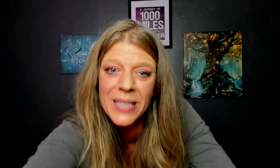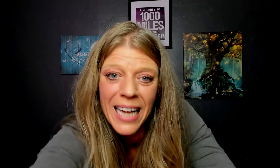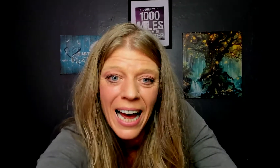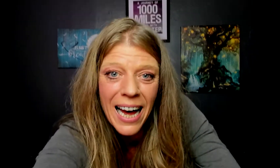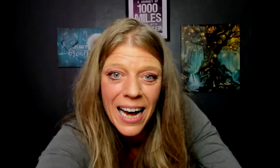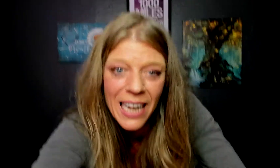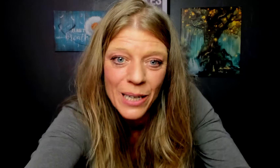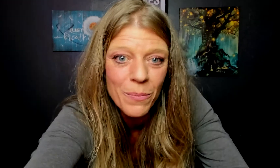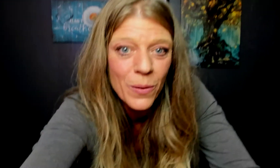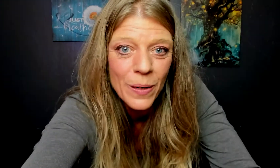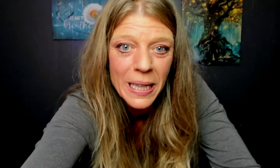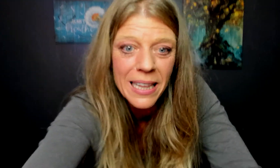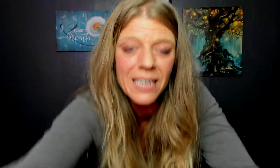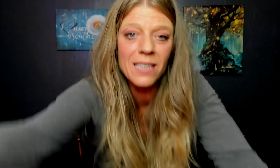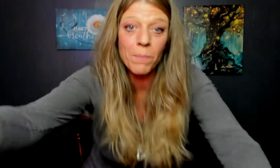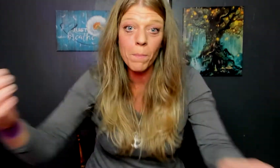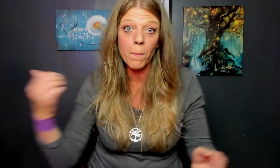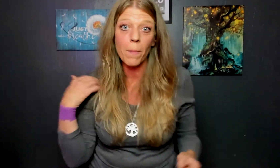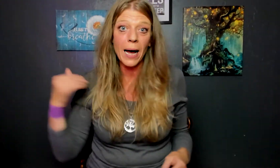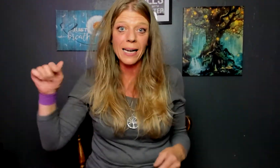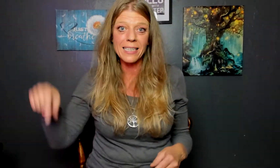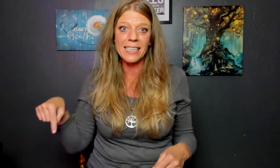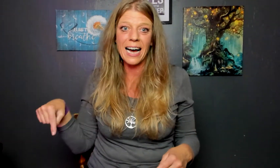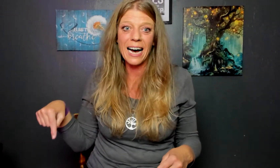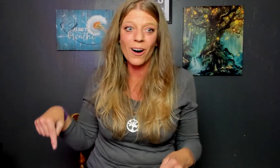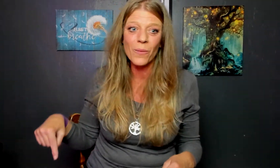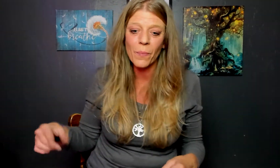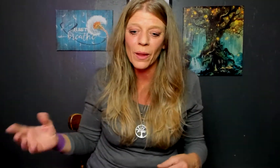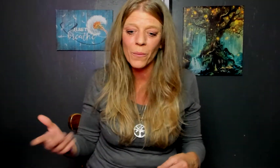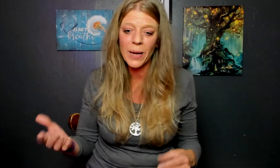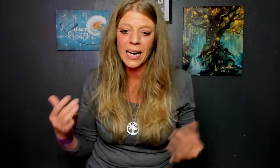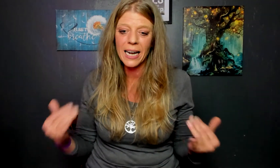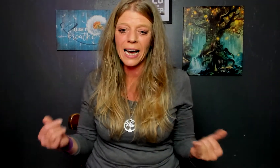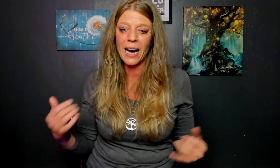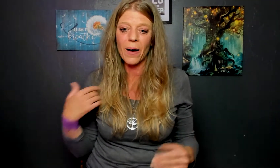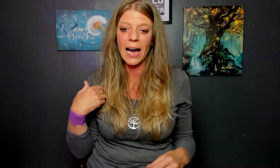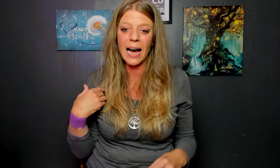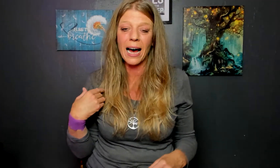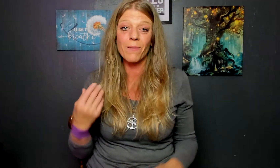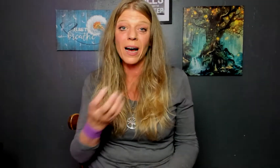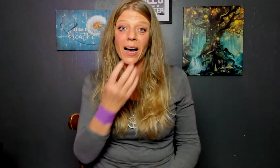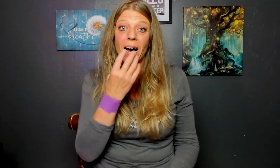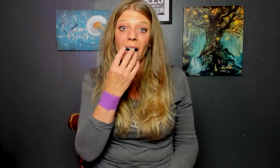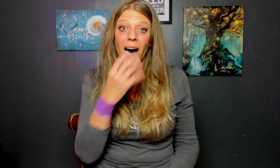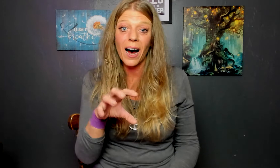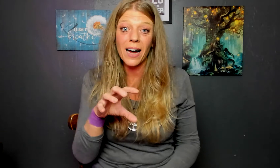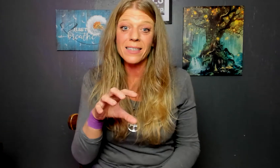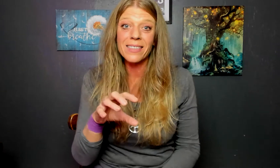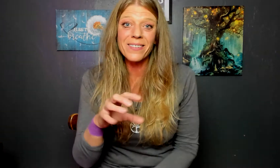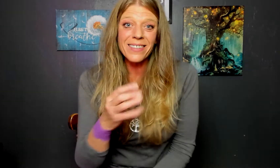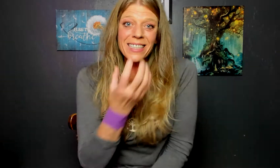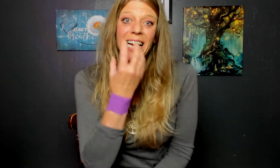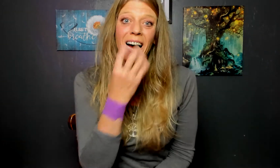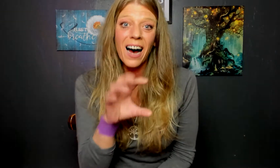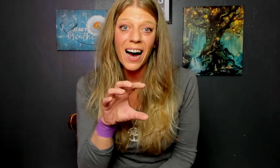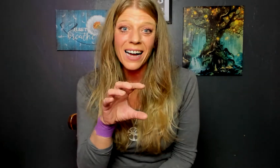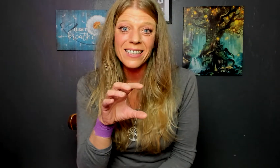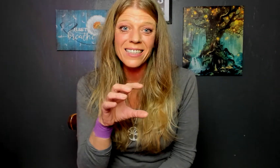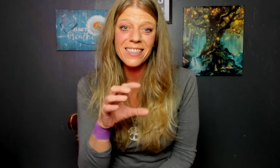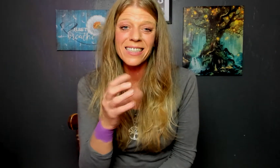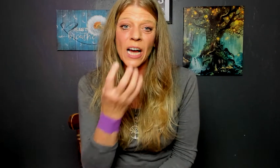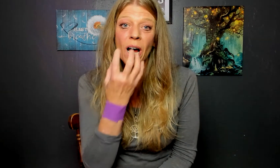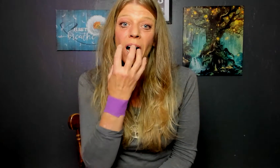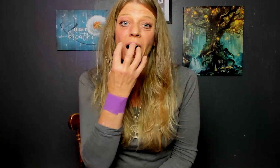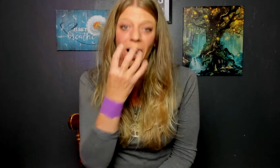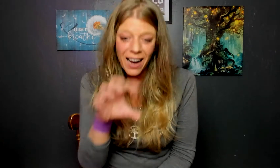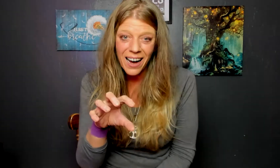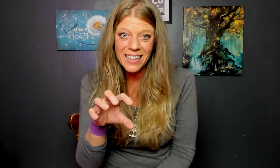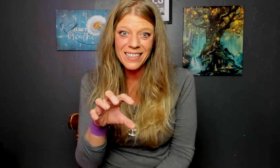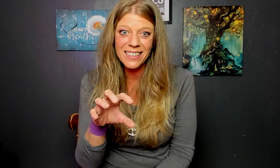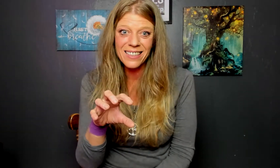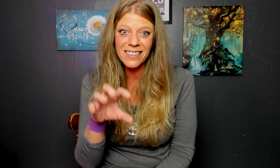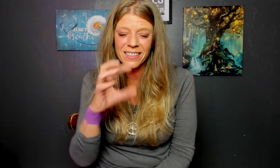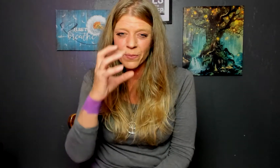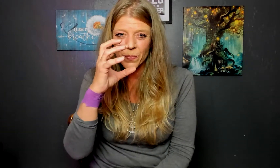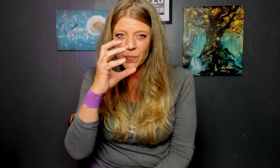And moving this back down, we now have HOT. HOT. HOT.